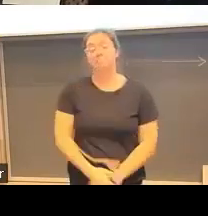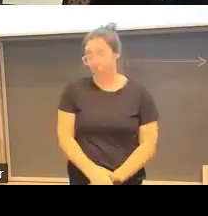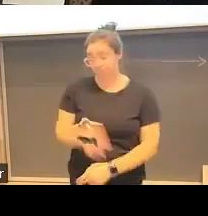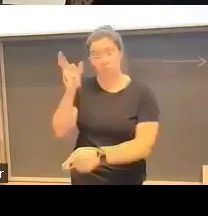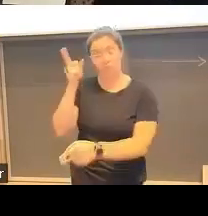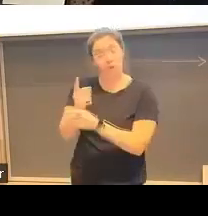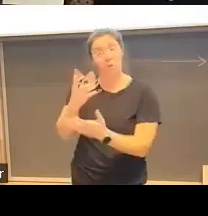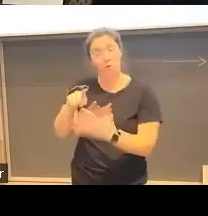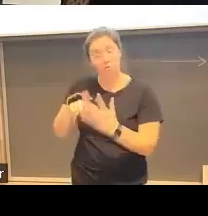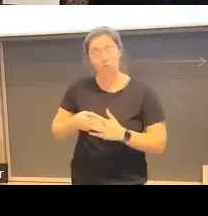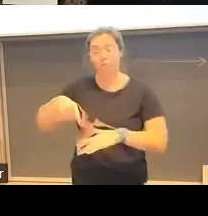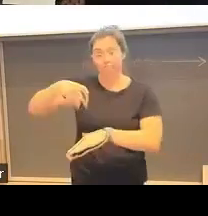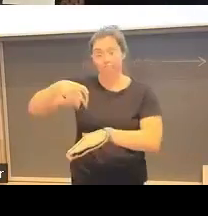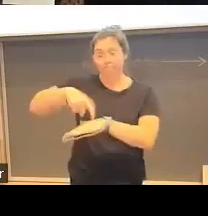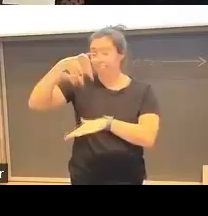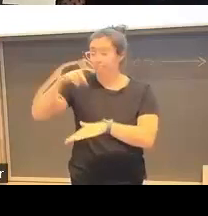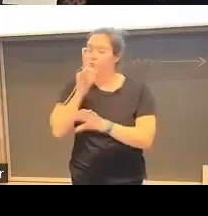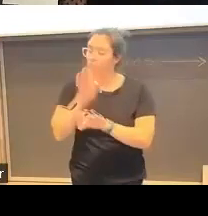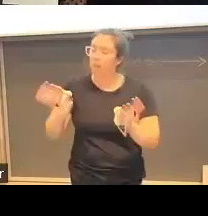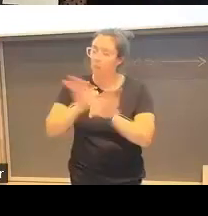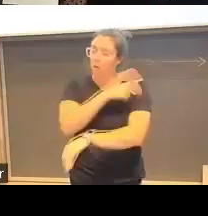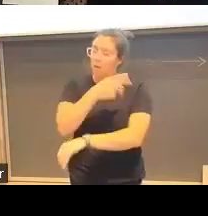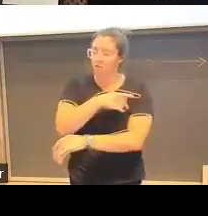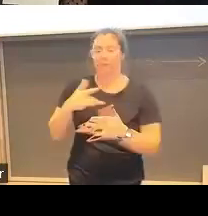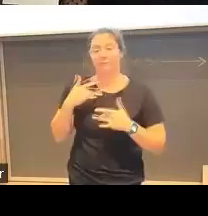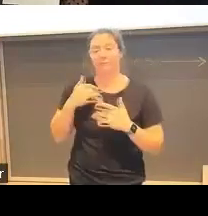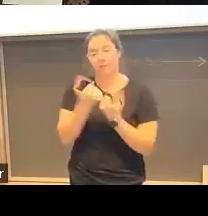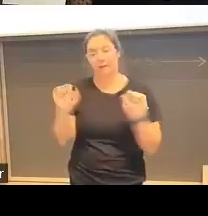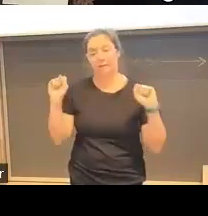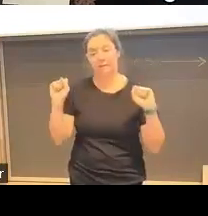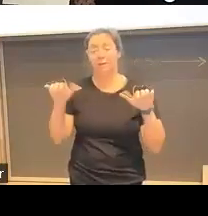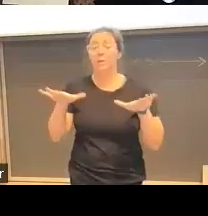time but it's important that our patients feel safe slowing down to provide some guidance could